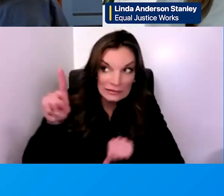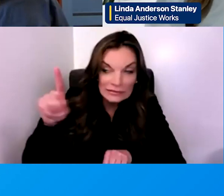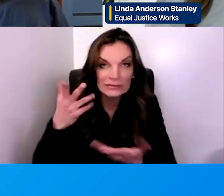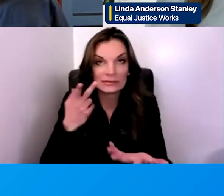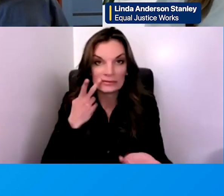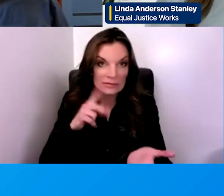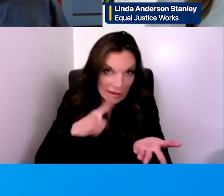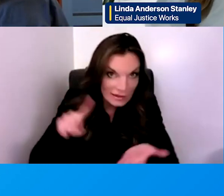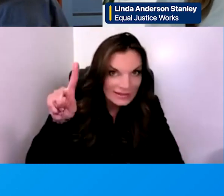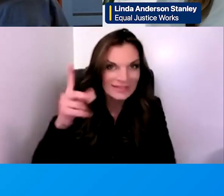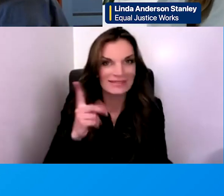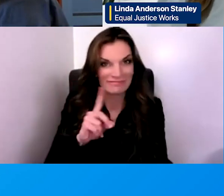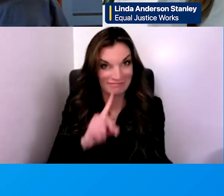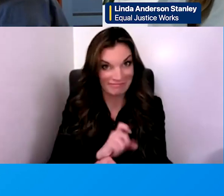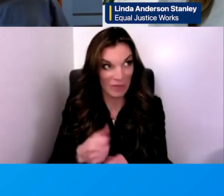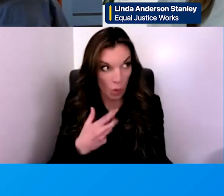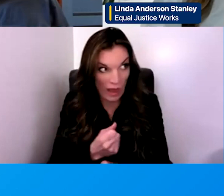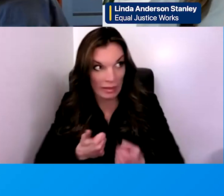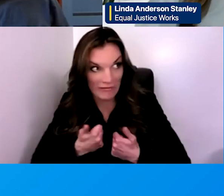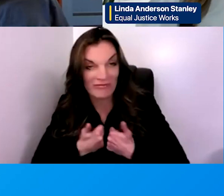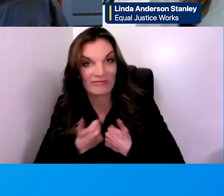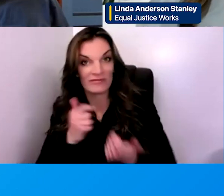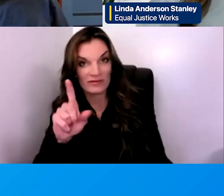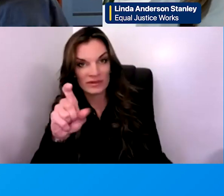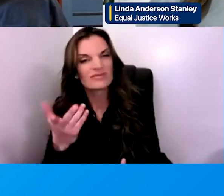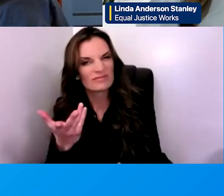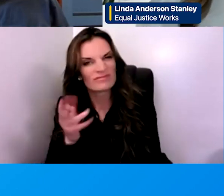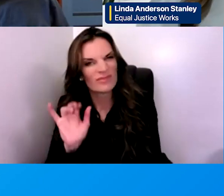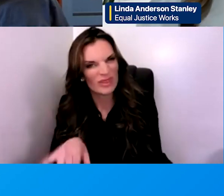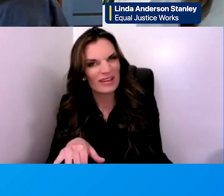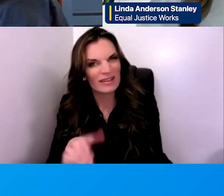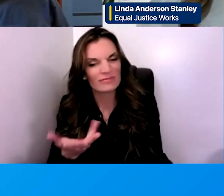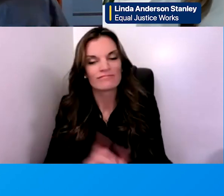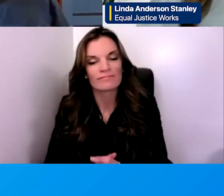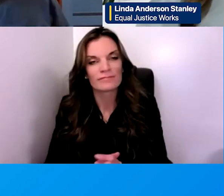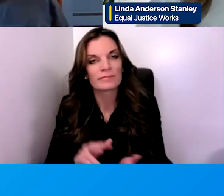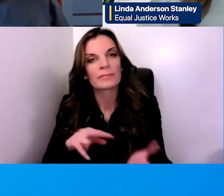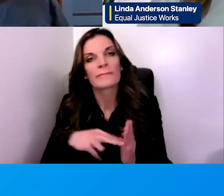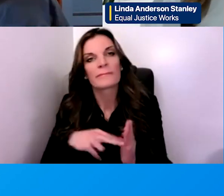she would like actually win the jackpot and have her house repaired. And in that sense of it being a